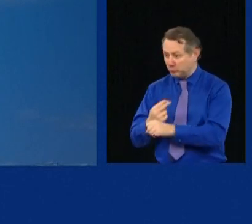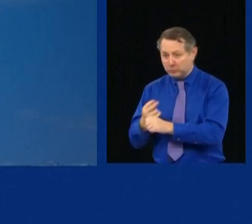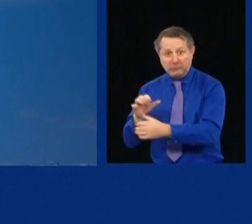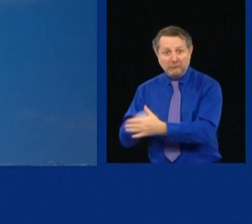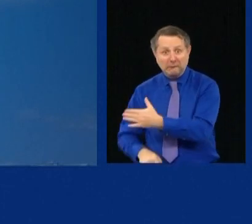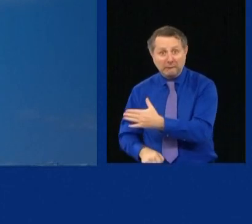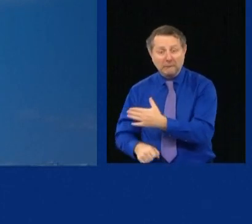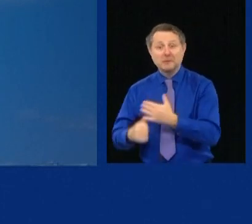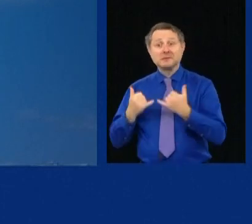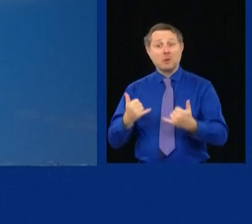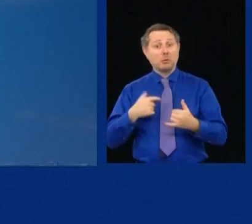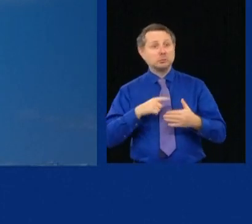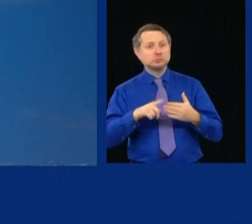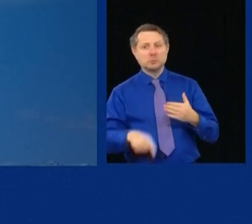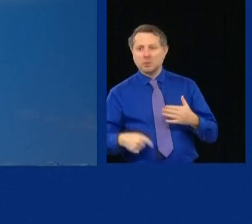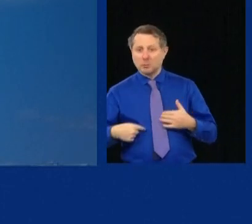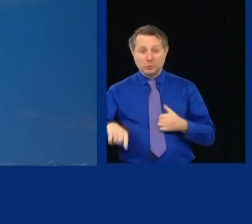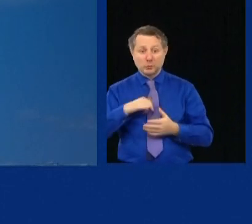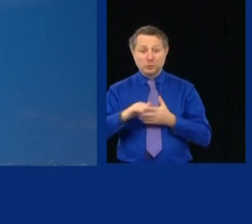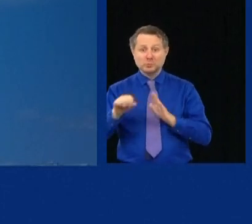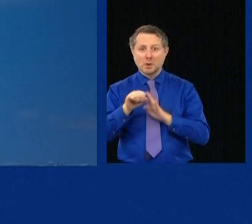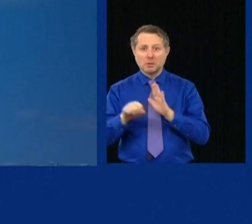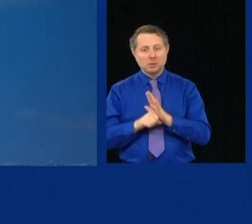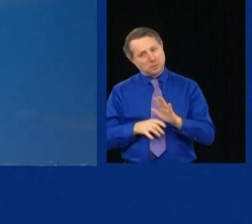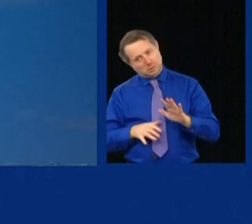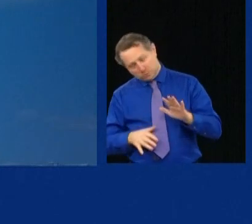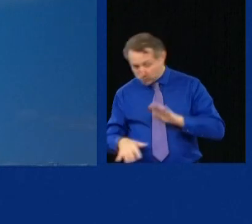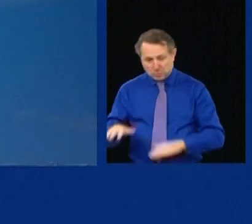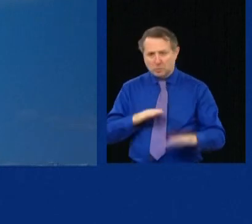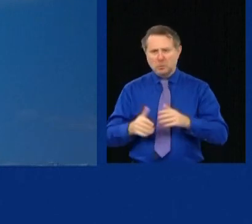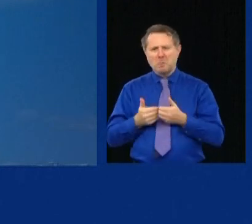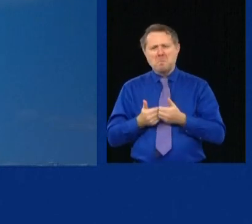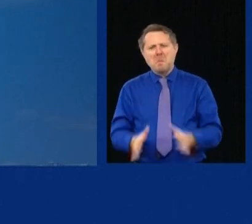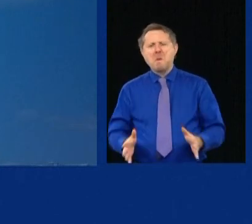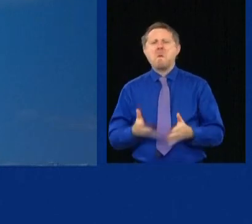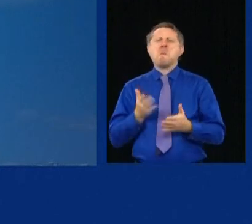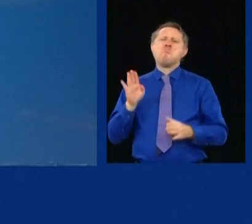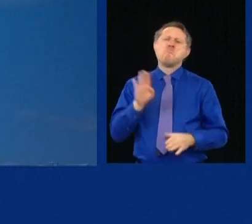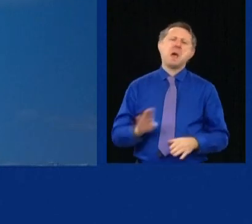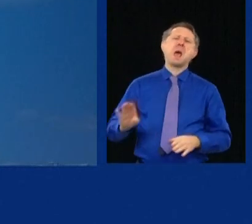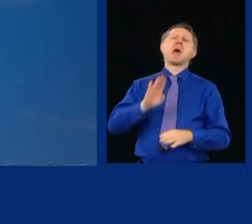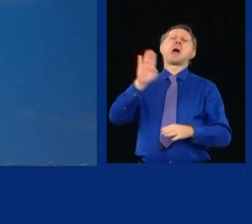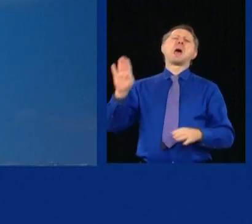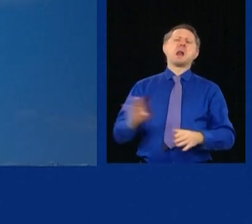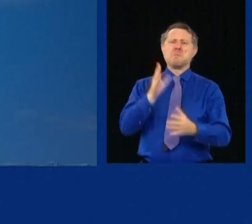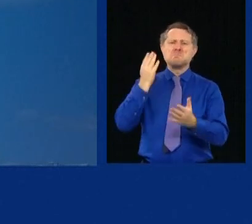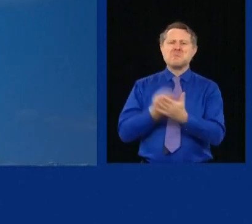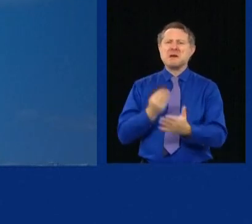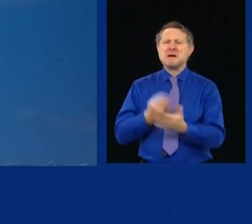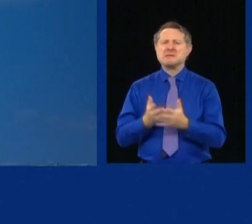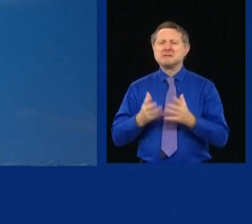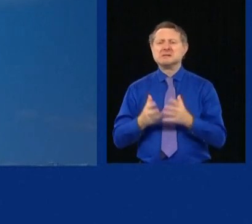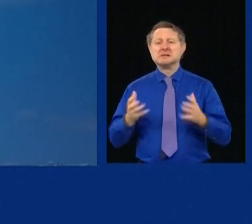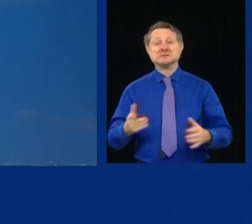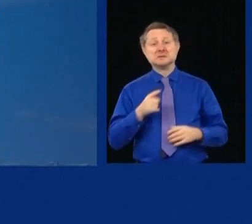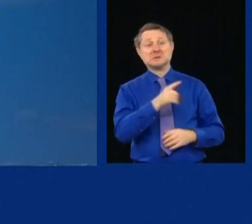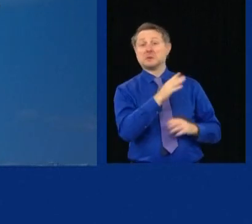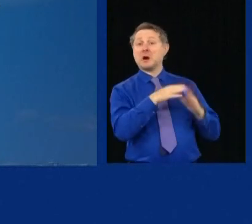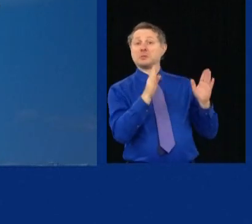WASHINGTON ABOUT THREE YEARS AGO AND THAT TAX CHANGE THAT THEY